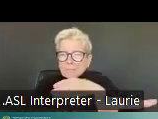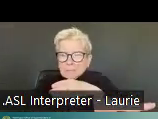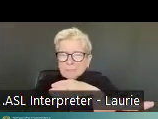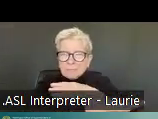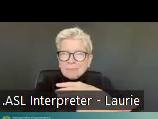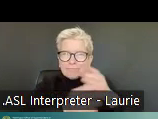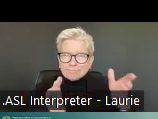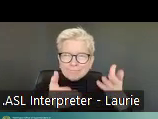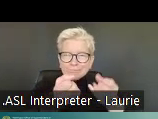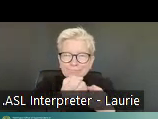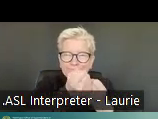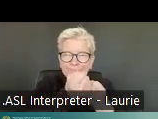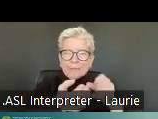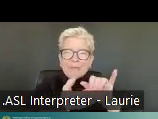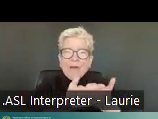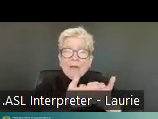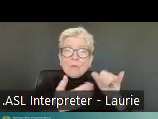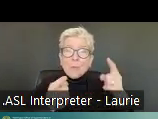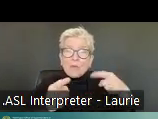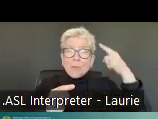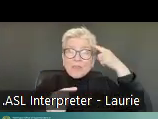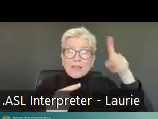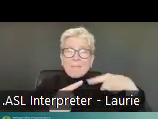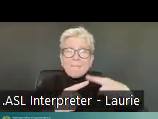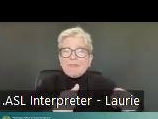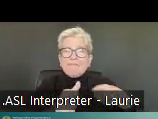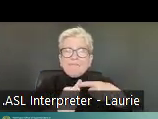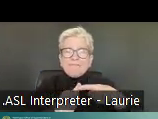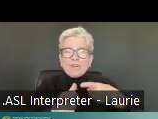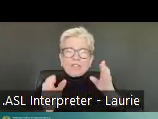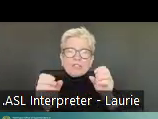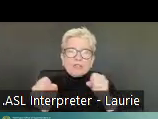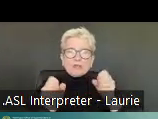And so if we think about one of the first strategies we need to employ is how do we